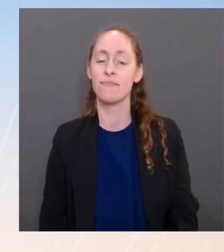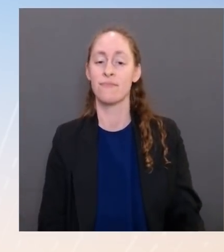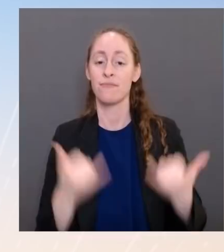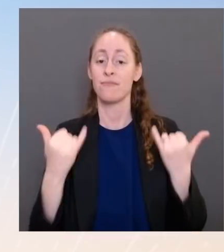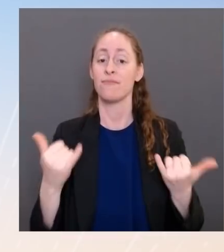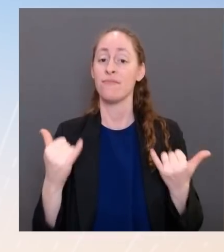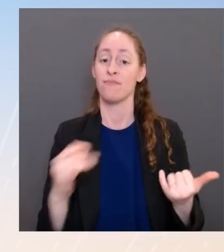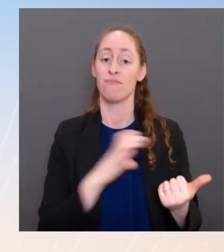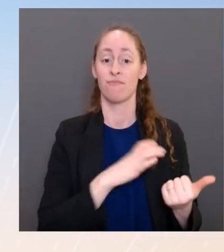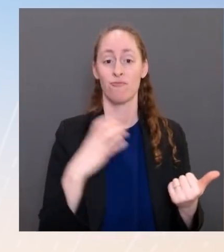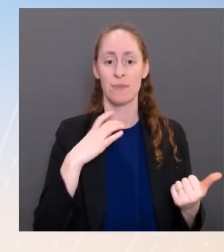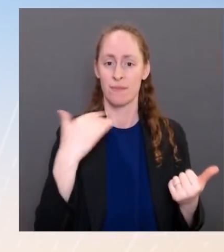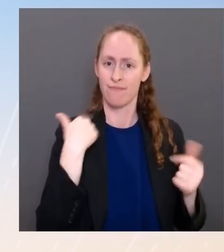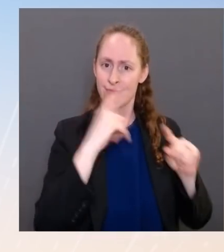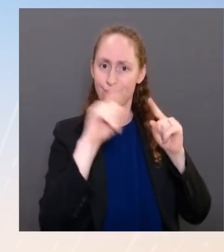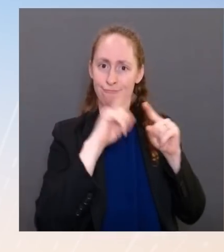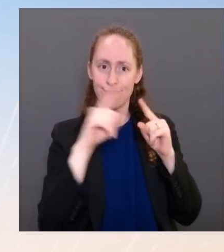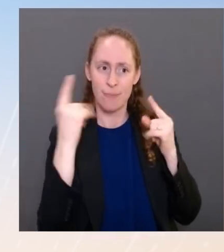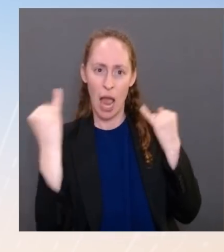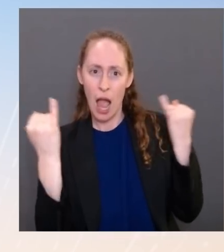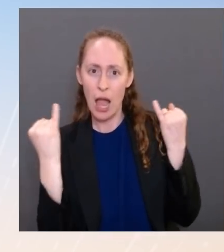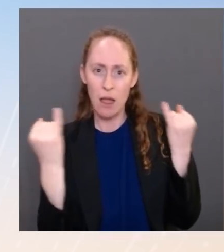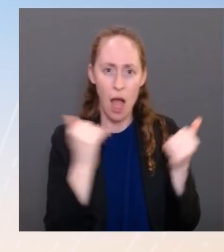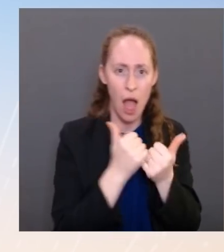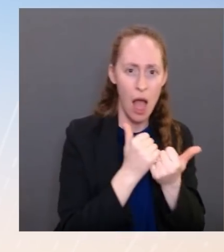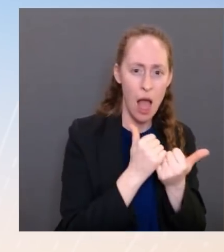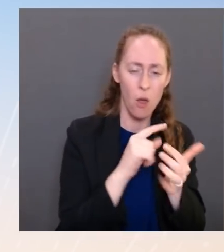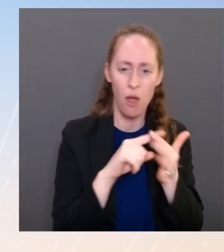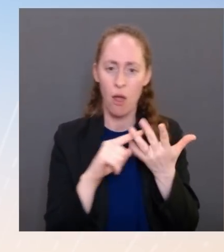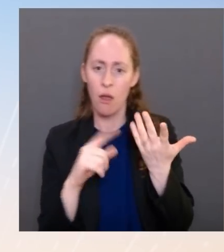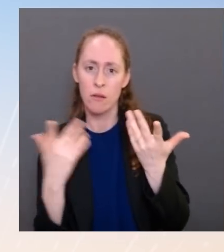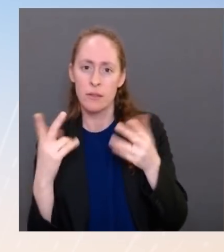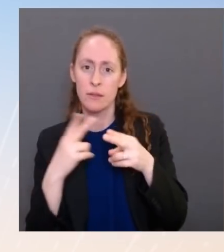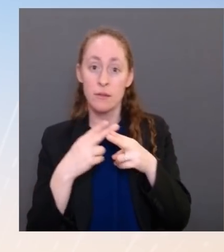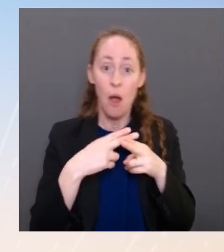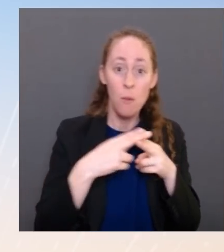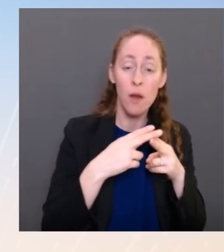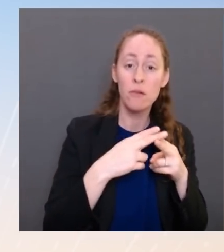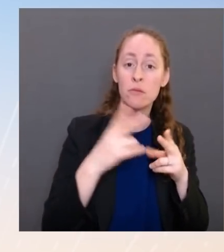even temporarily or provide some relief to Americans, so we're in a constant discussion about that.